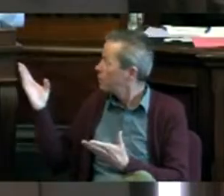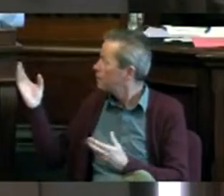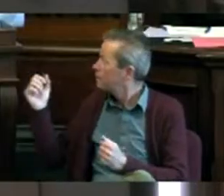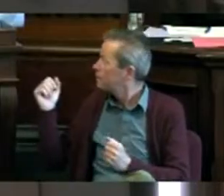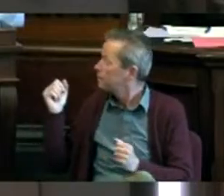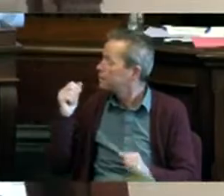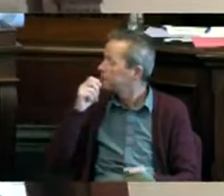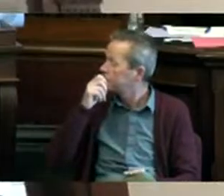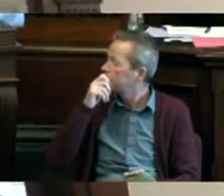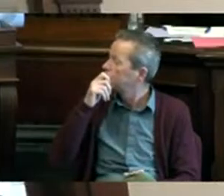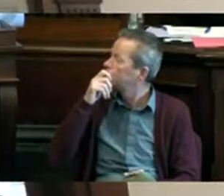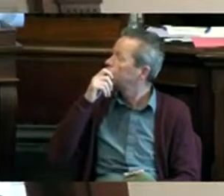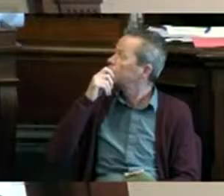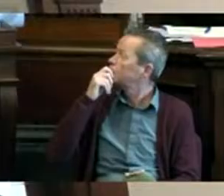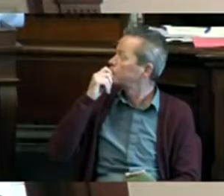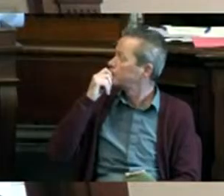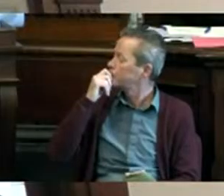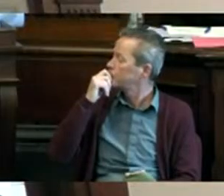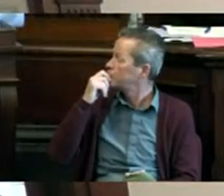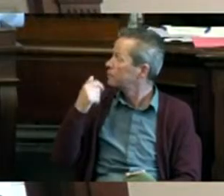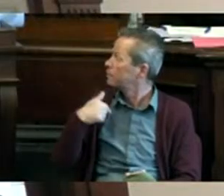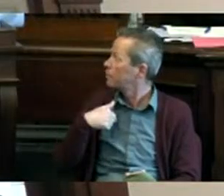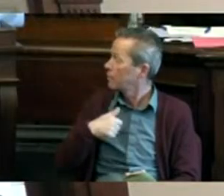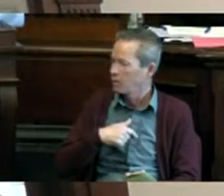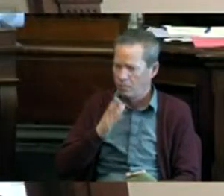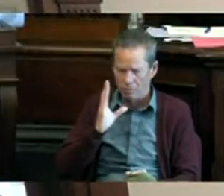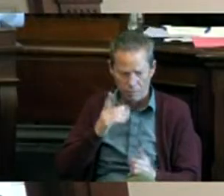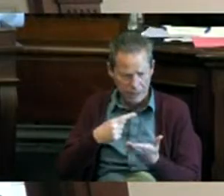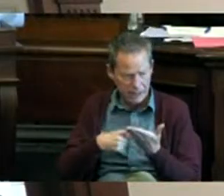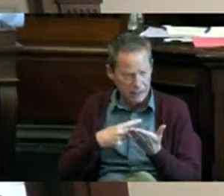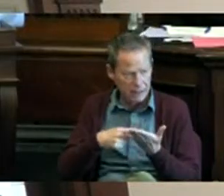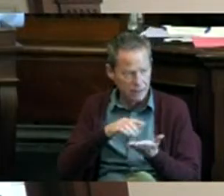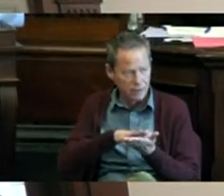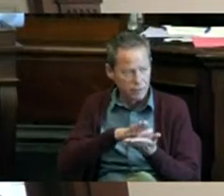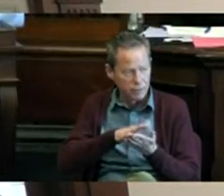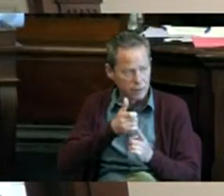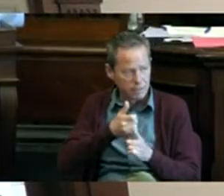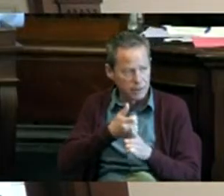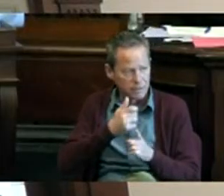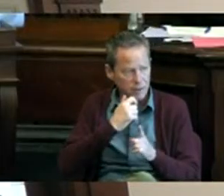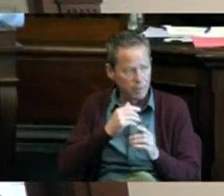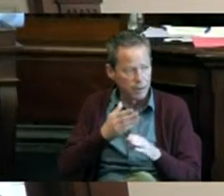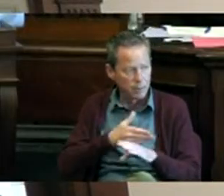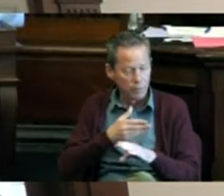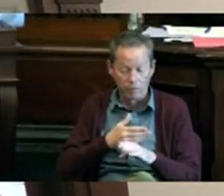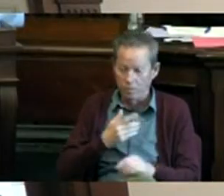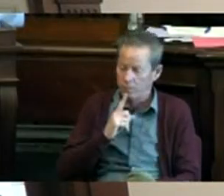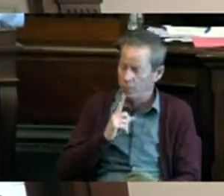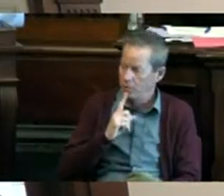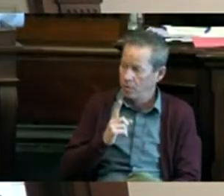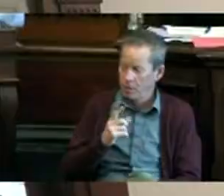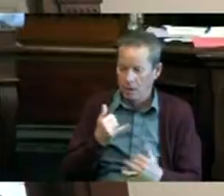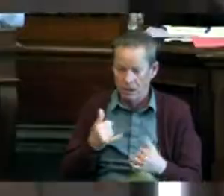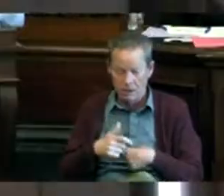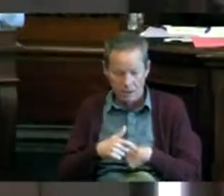questions? Councilman Monroe?